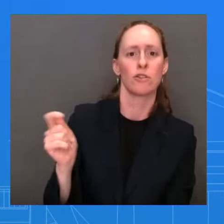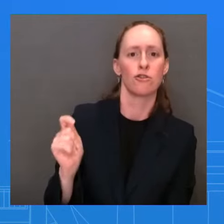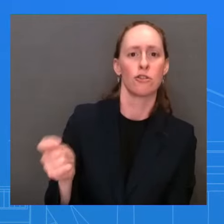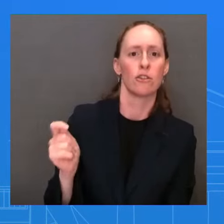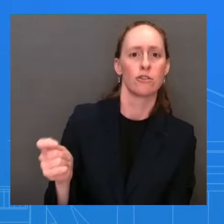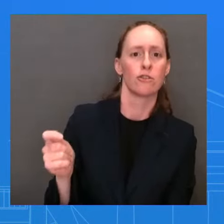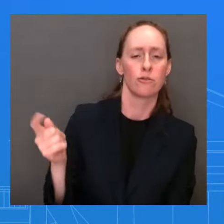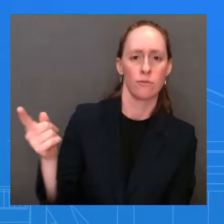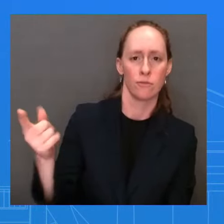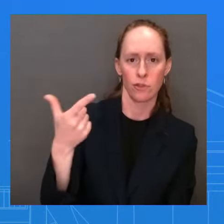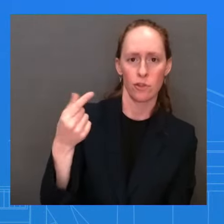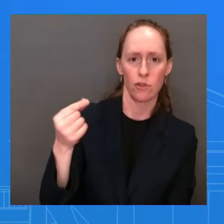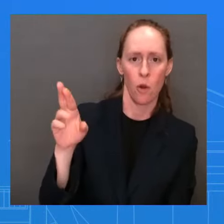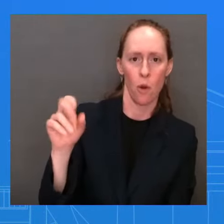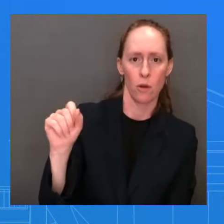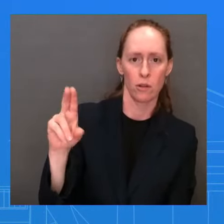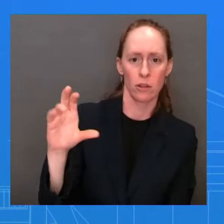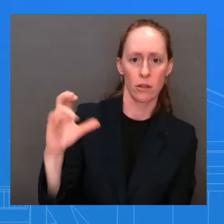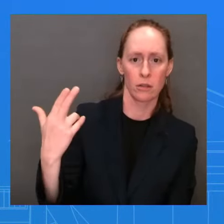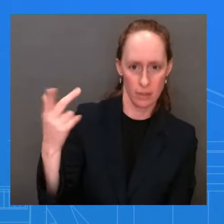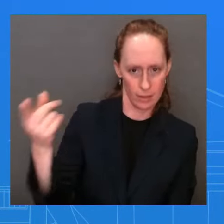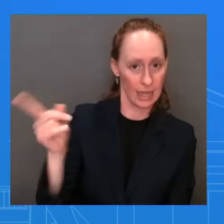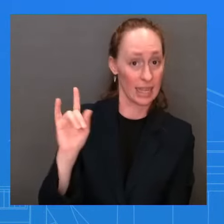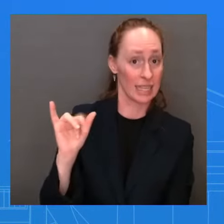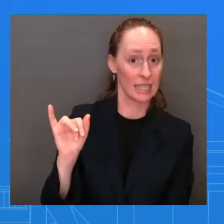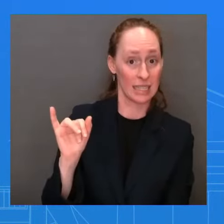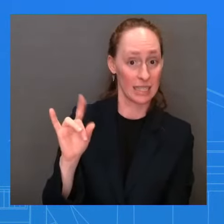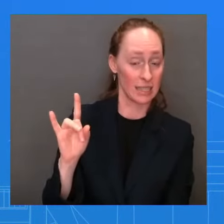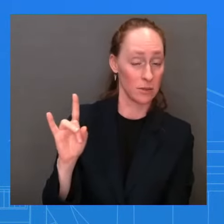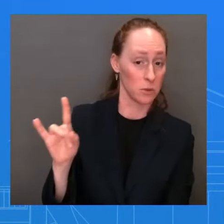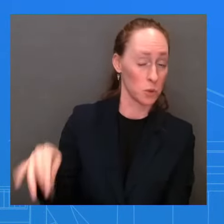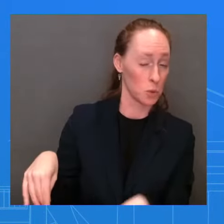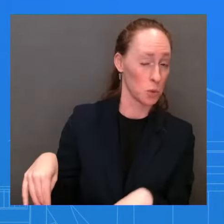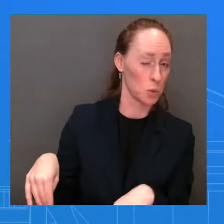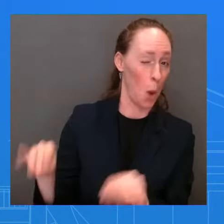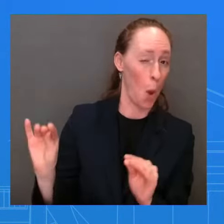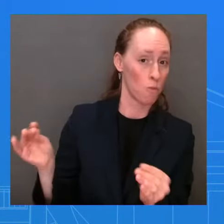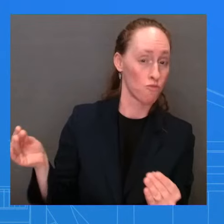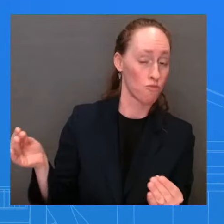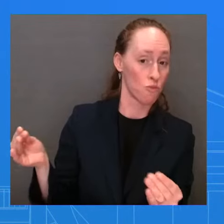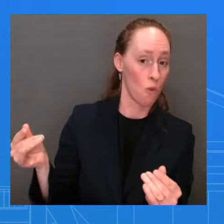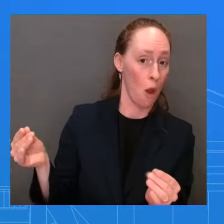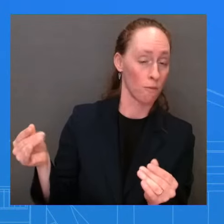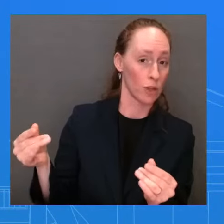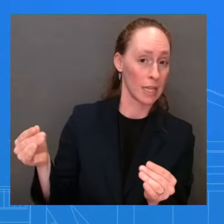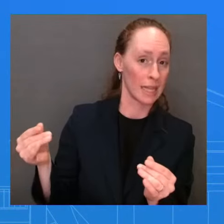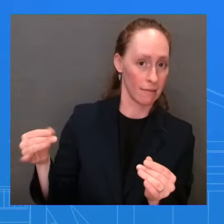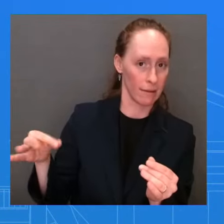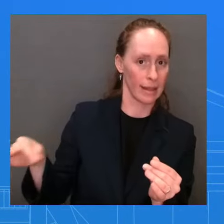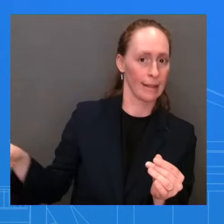or Supreme Court ethics being mandatory has changed at all -- Ms. Jean-Pierre: So -- The Press: -- especially what we saw with Justice Thomas.